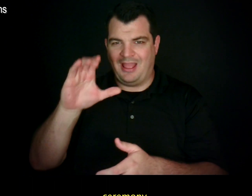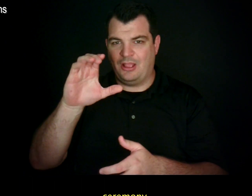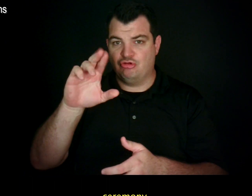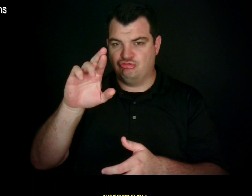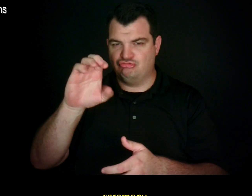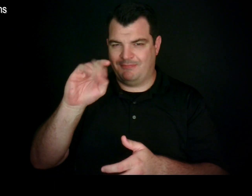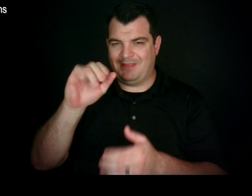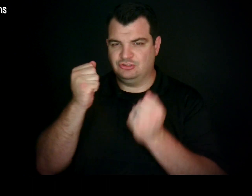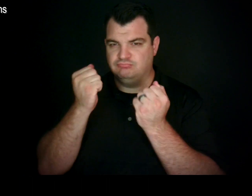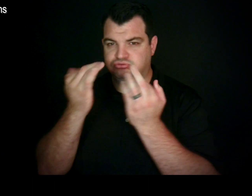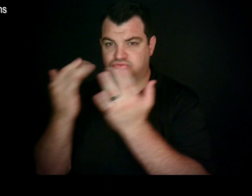ceremony.